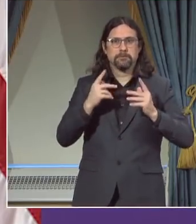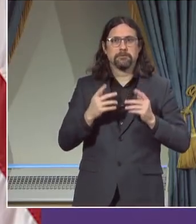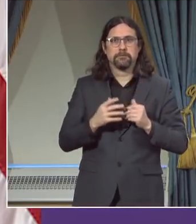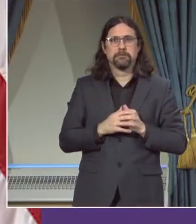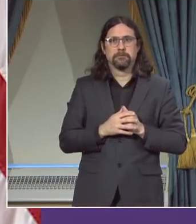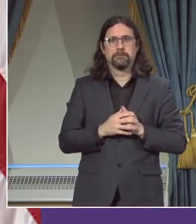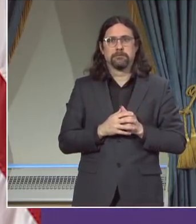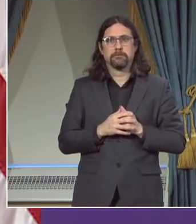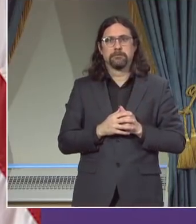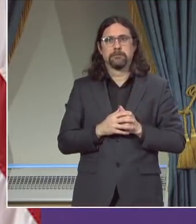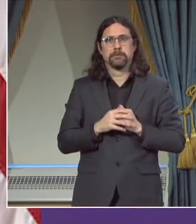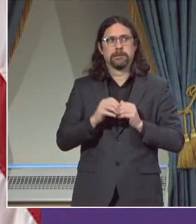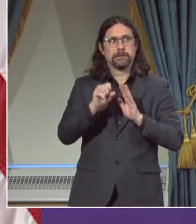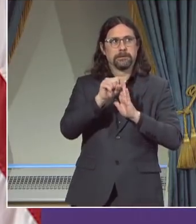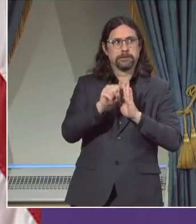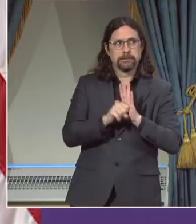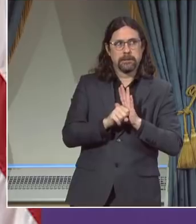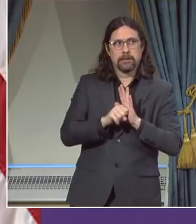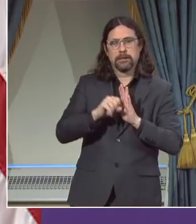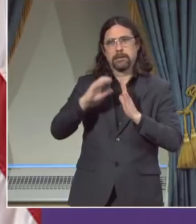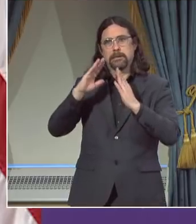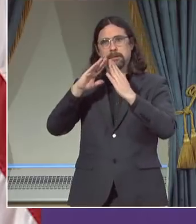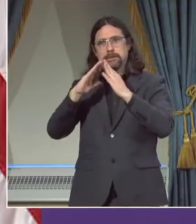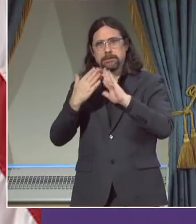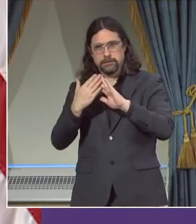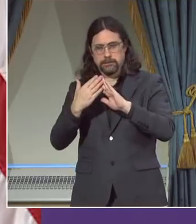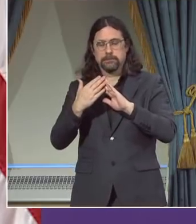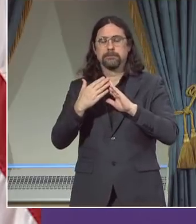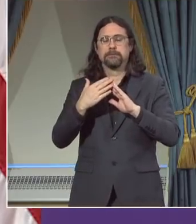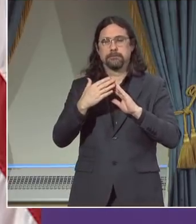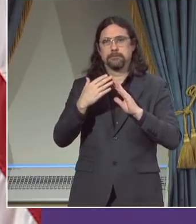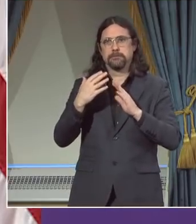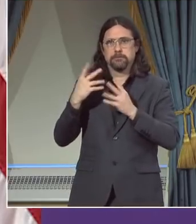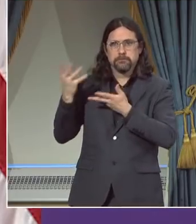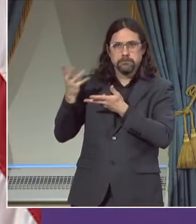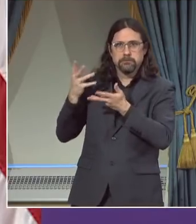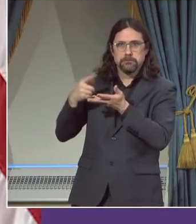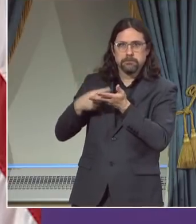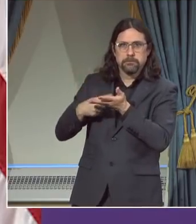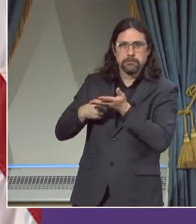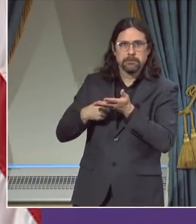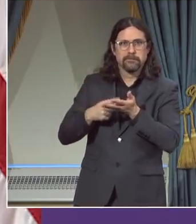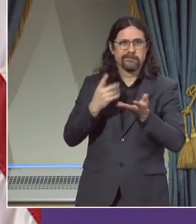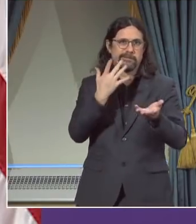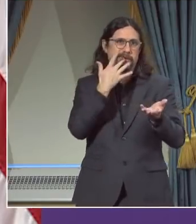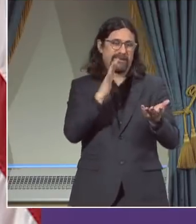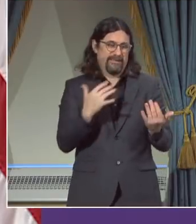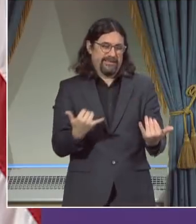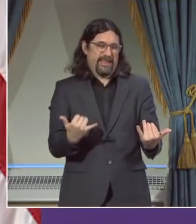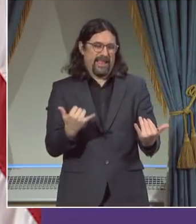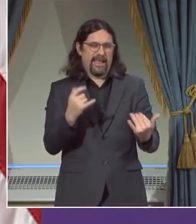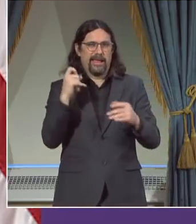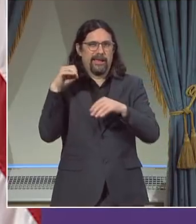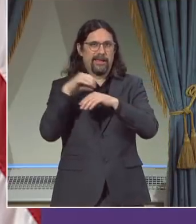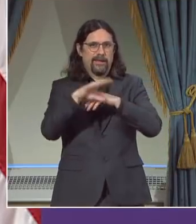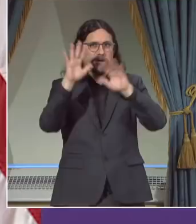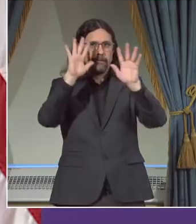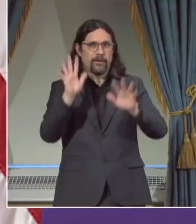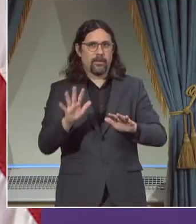ONGOING CONVERSATION WITH THE STATE AND THE CITY COUNCIL. BUT AT THIS MOMENT WHAT I WANT -- BECAUSE WE'VE HAD A LITTLE BIT OF AN